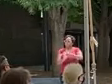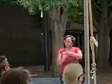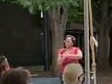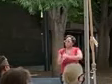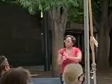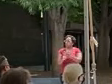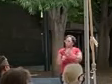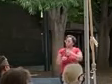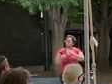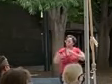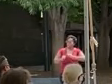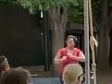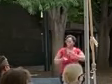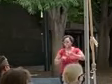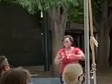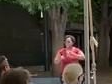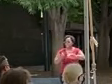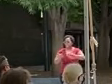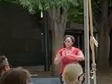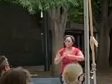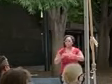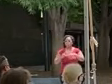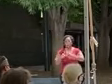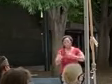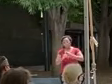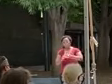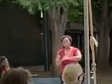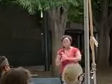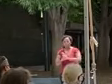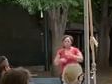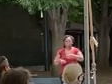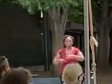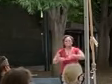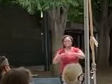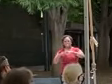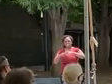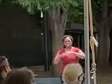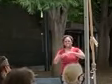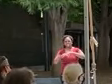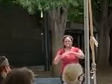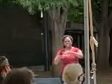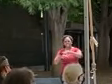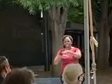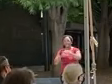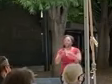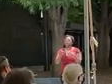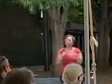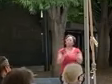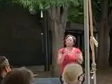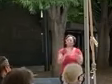the pandemic delayed our progress but also allowed us to expand our use of digital technologies which is a new format for us.